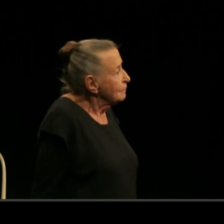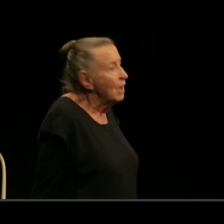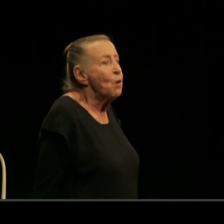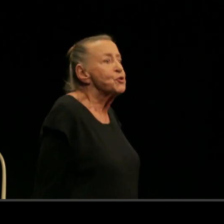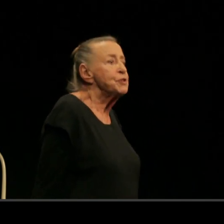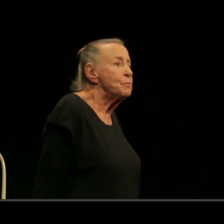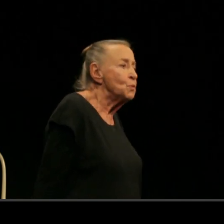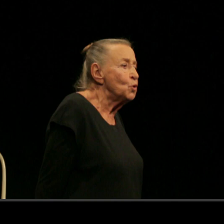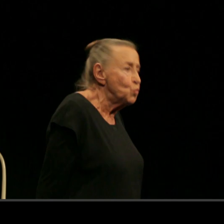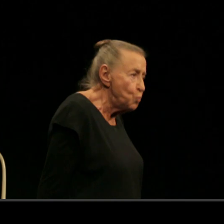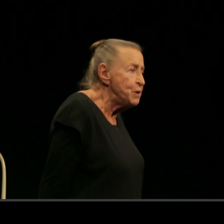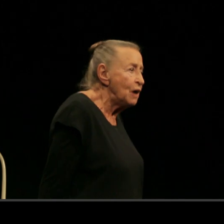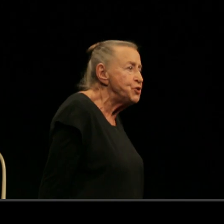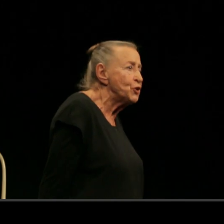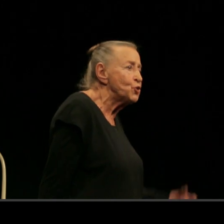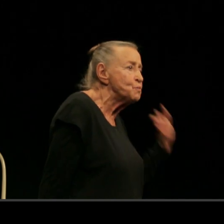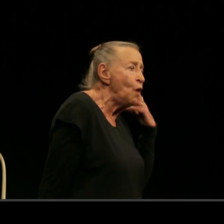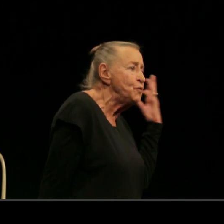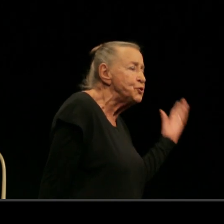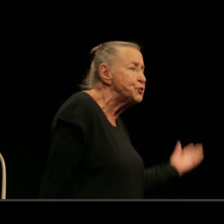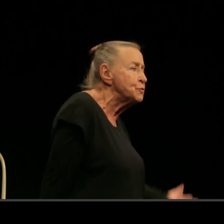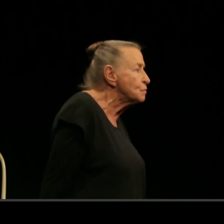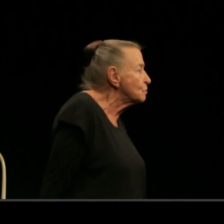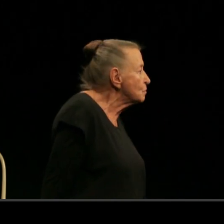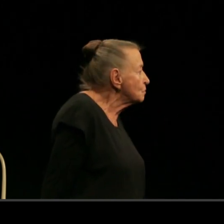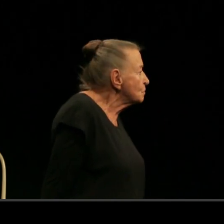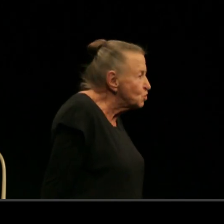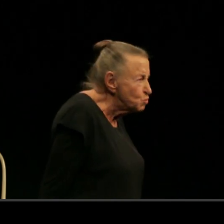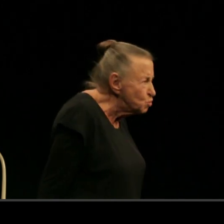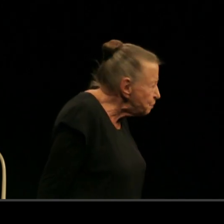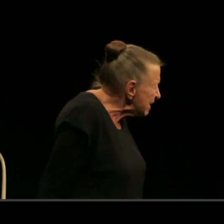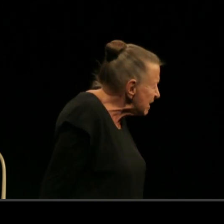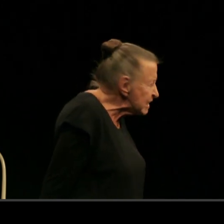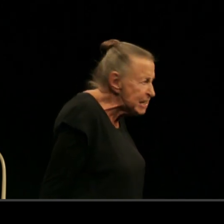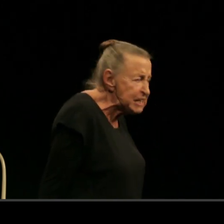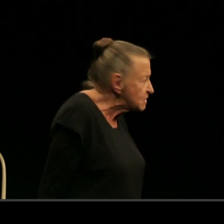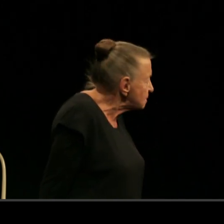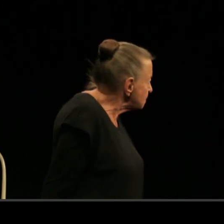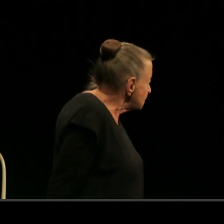You couldn't agree on what to do,